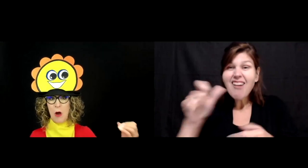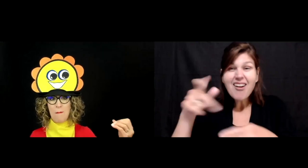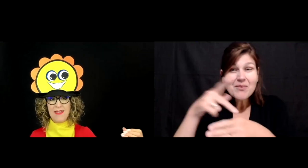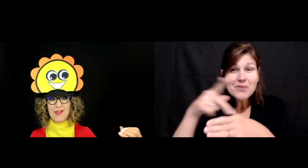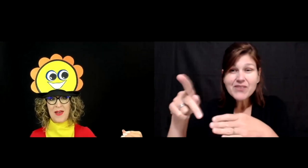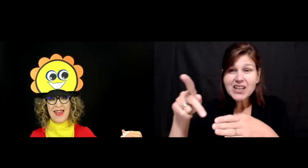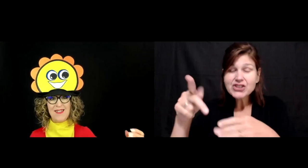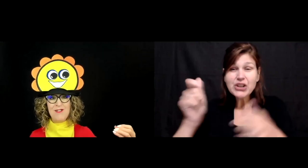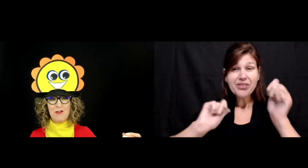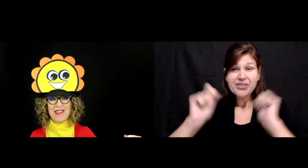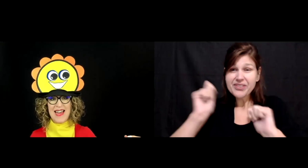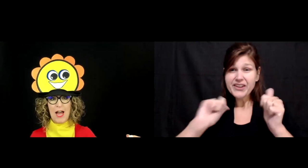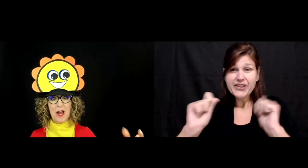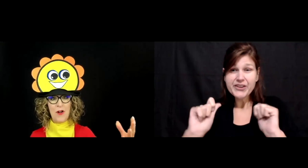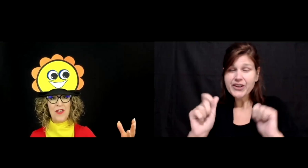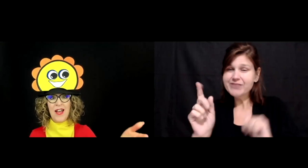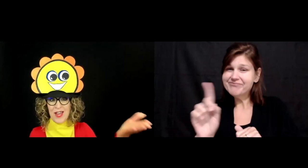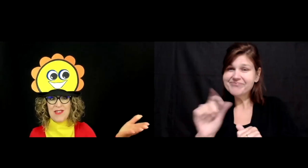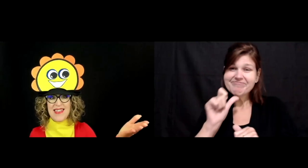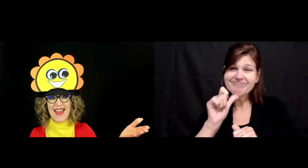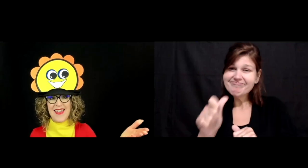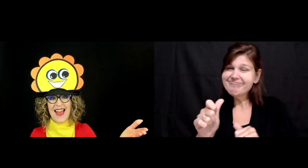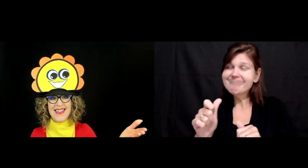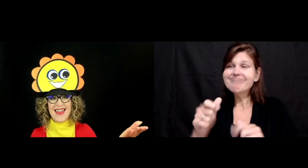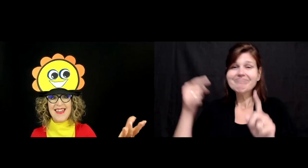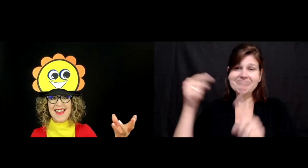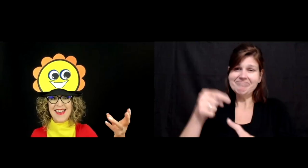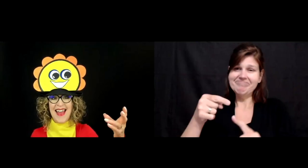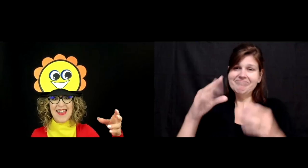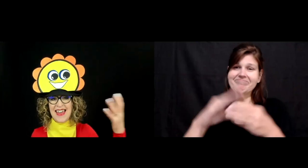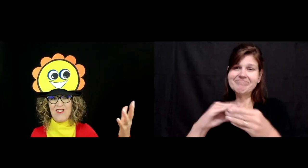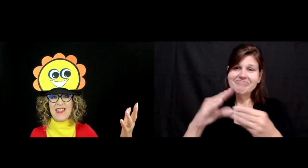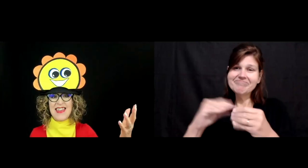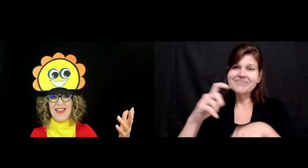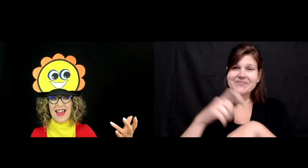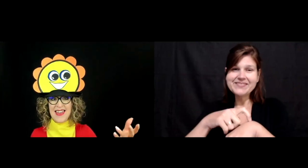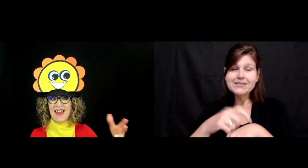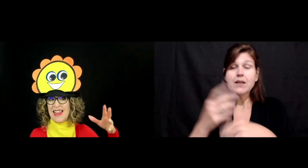It's not meant to be, it's story time. And I want you to take the ideas and teachers to take the ideas